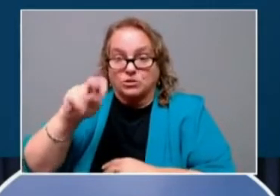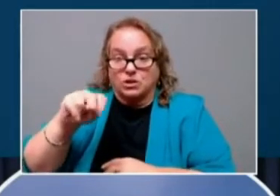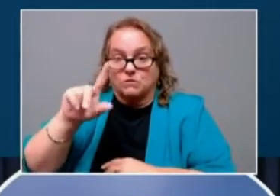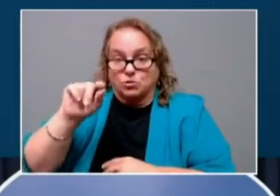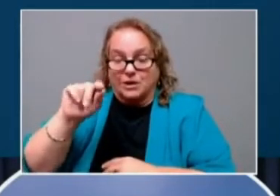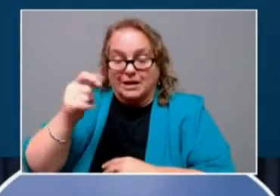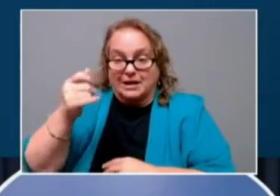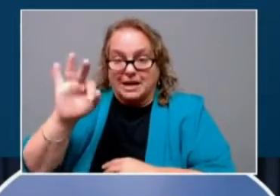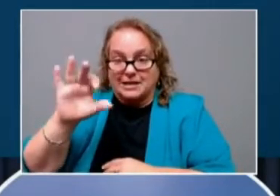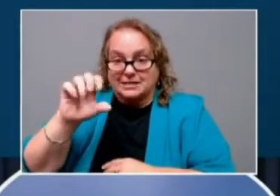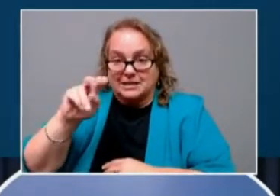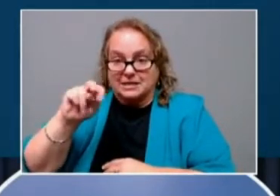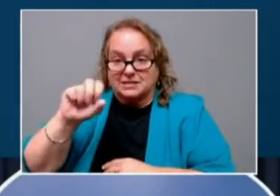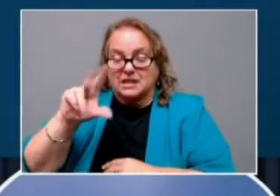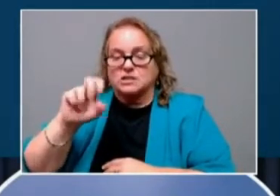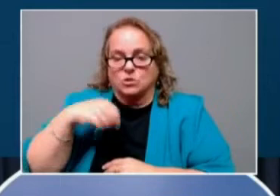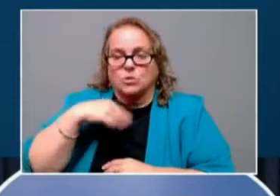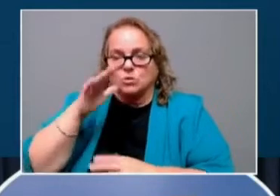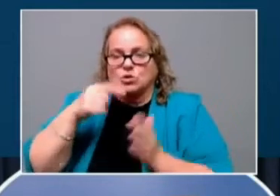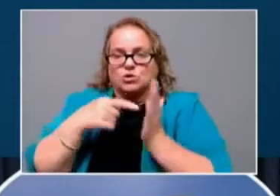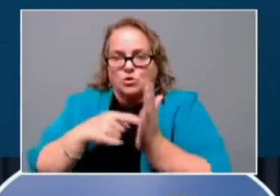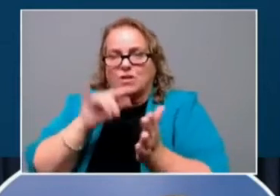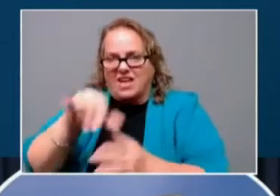you that in a minute. Next piece